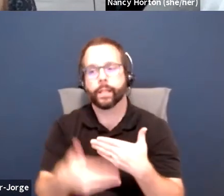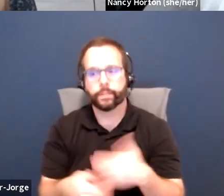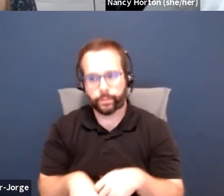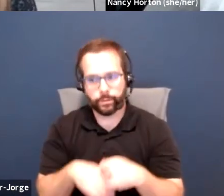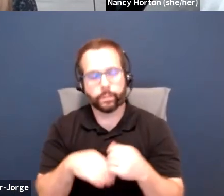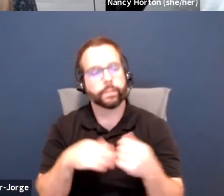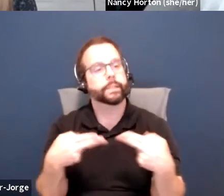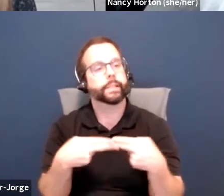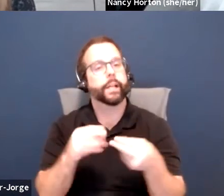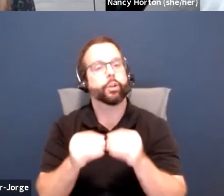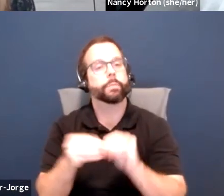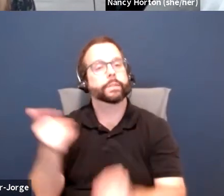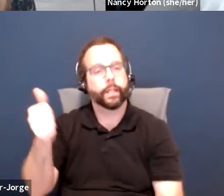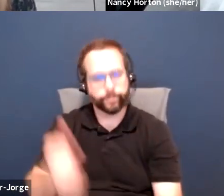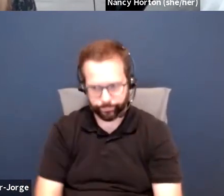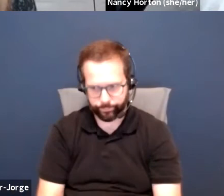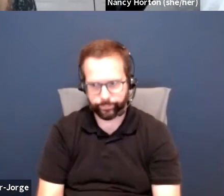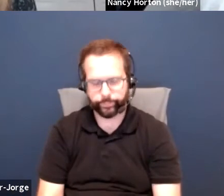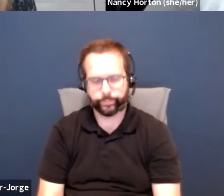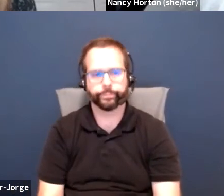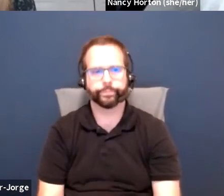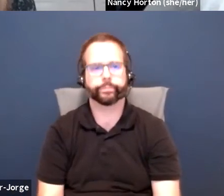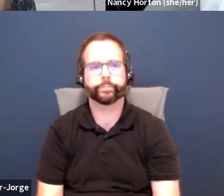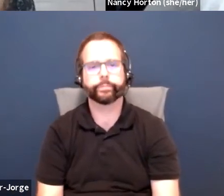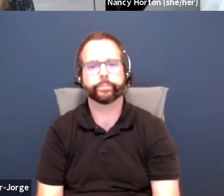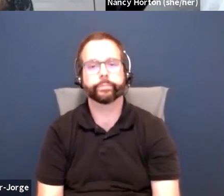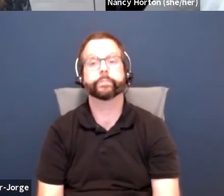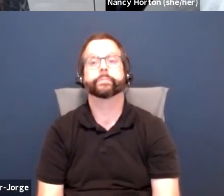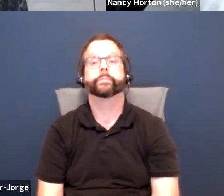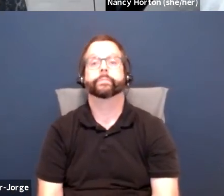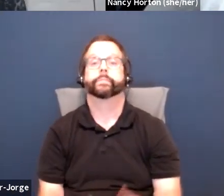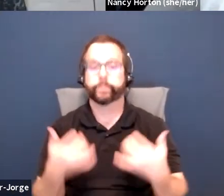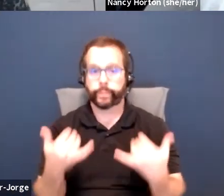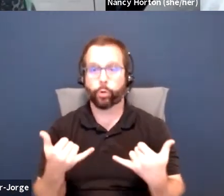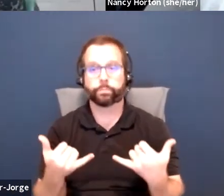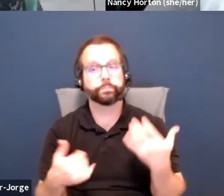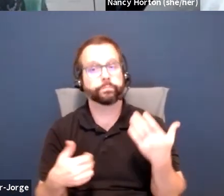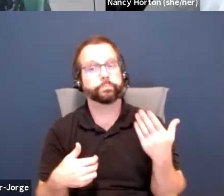highlight of that.